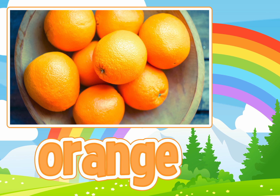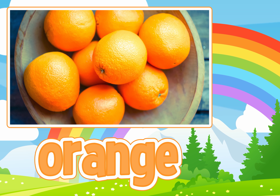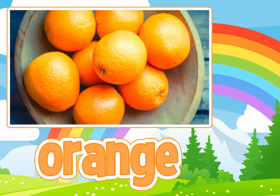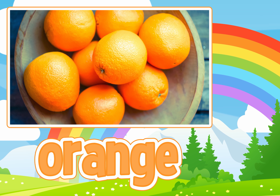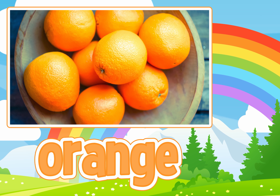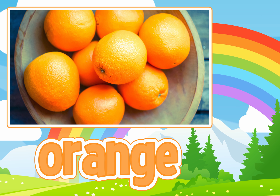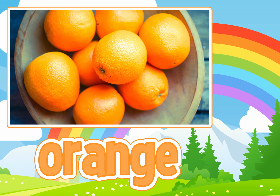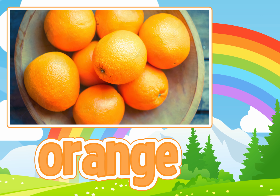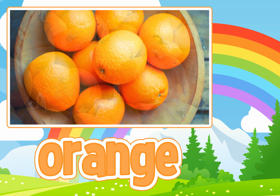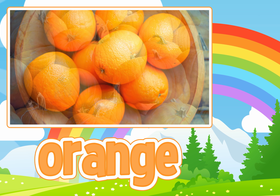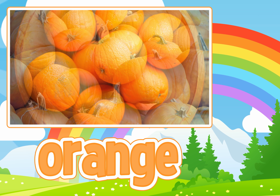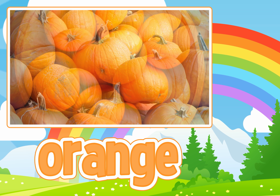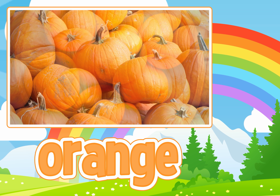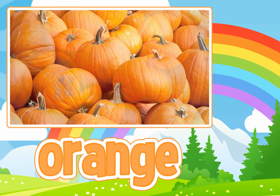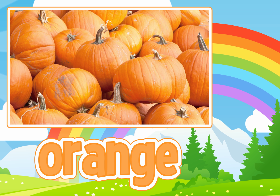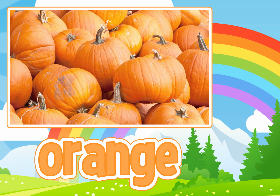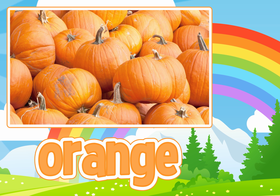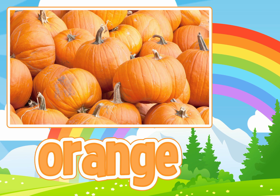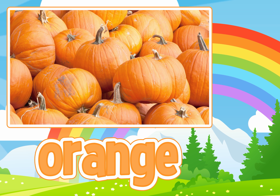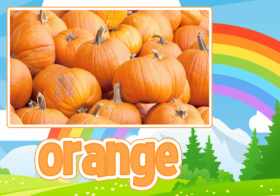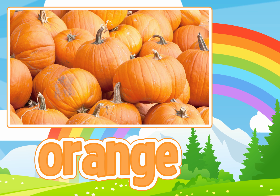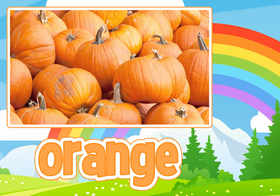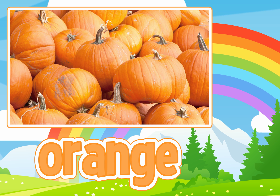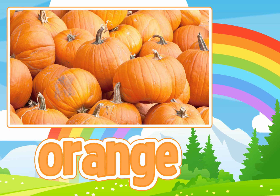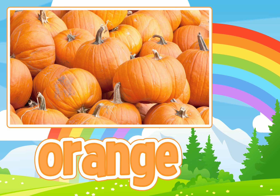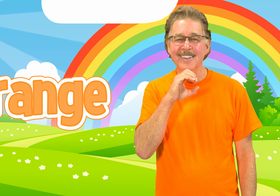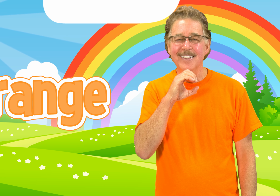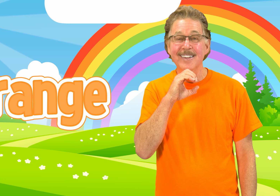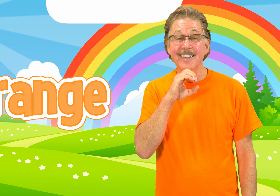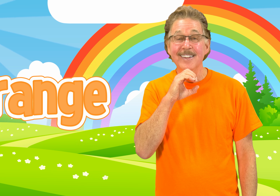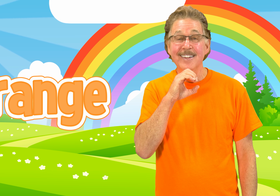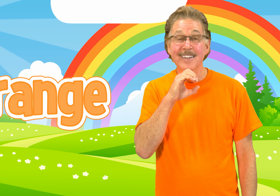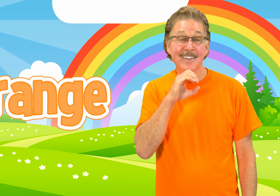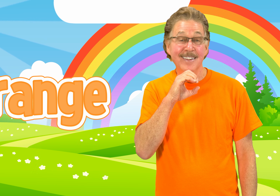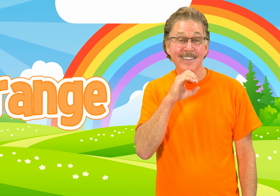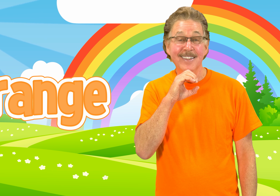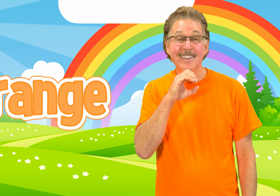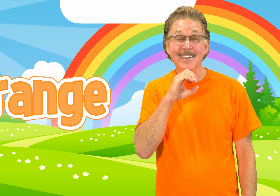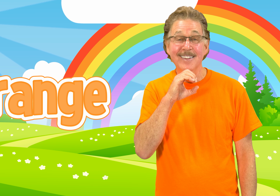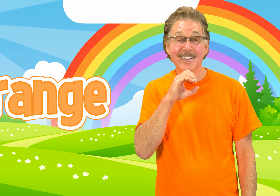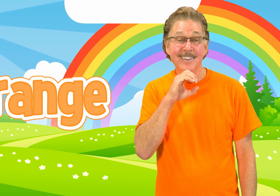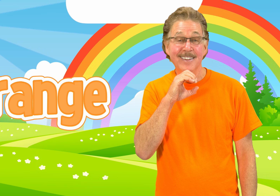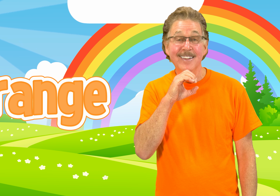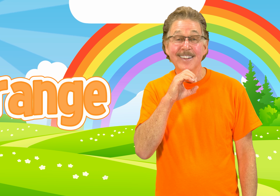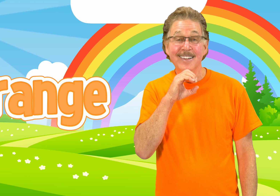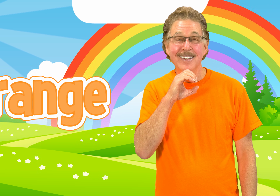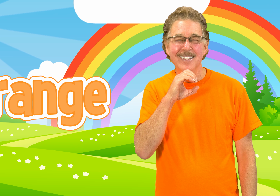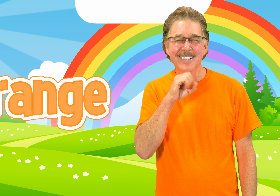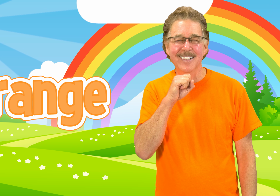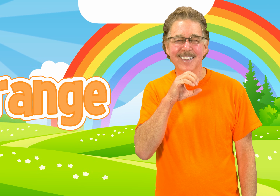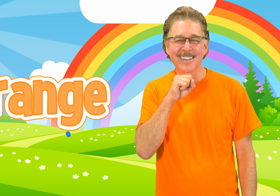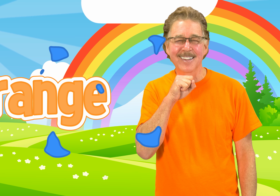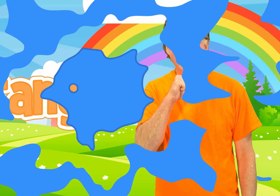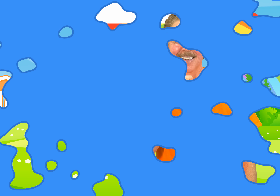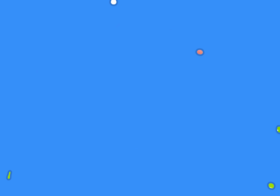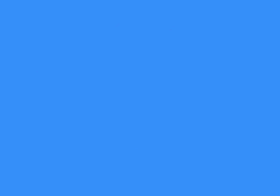An orange, orange An orange pumpkin This is the sign for orange